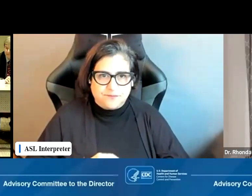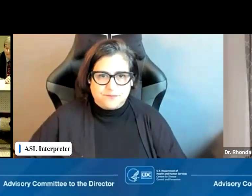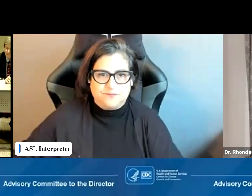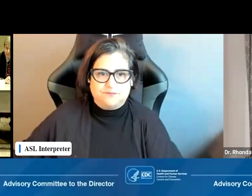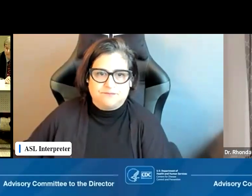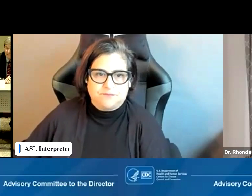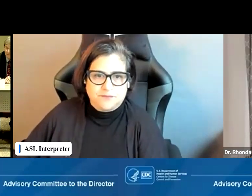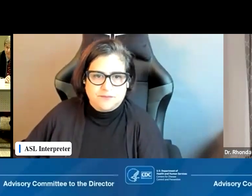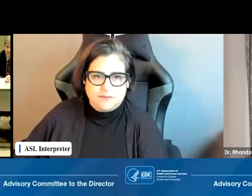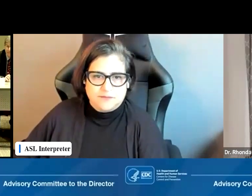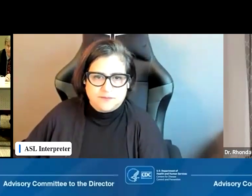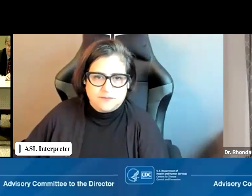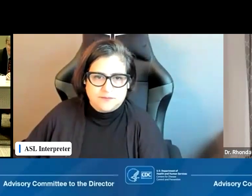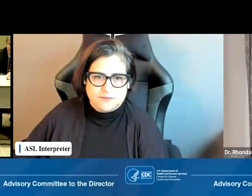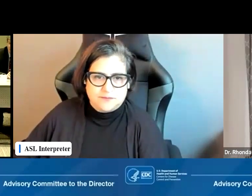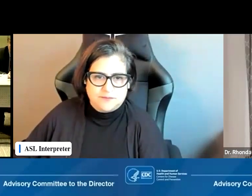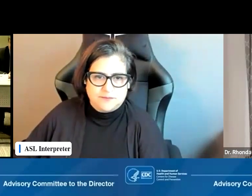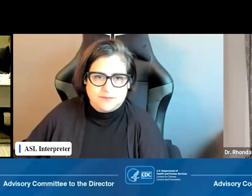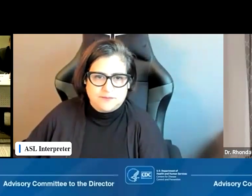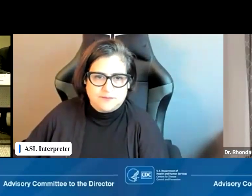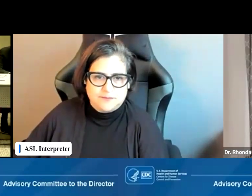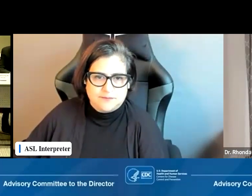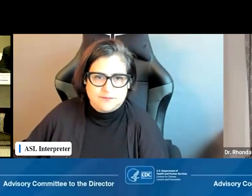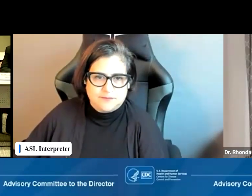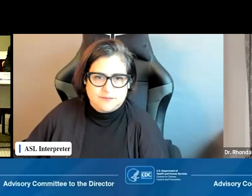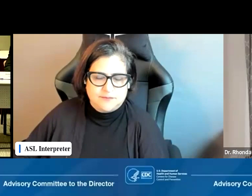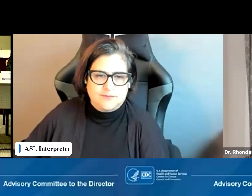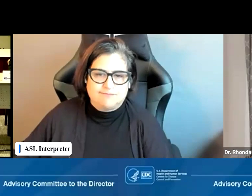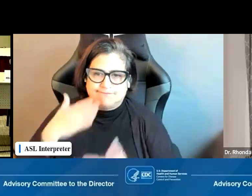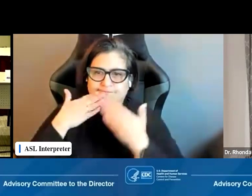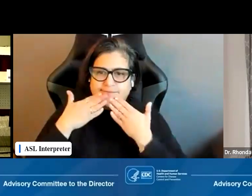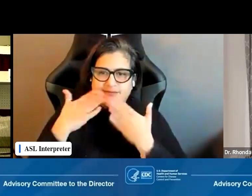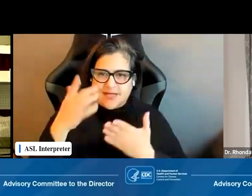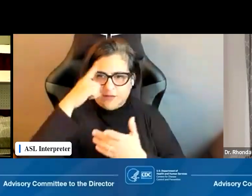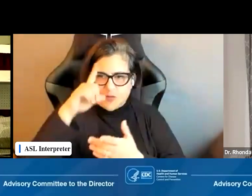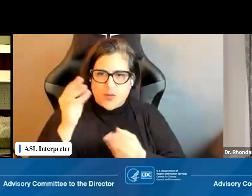Hi, Dylan. Thanks so much for your presentation and the update. It's amazing progress that you've made in a very short period of time.